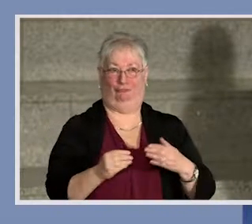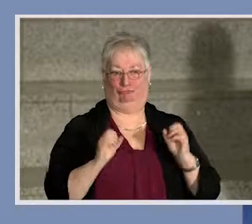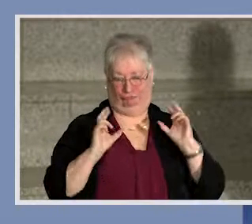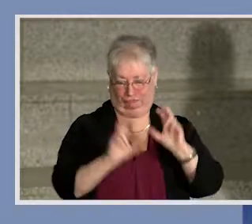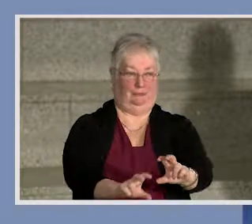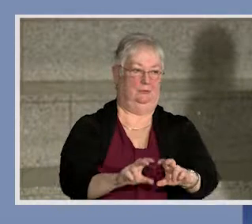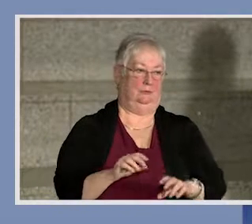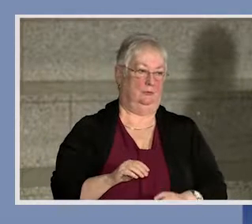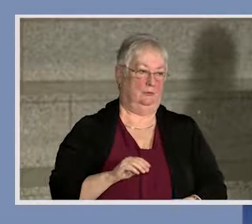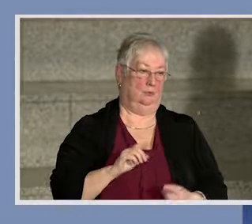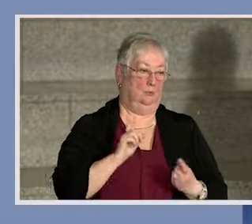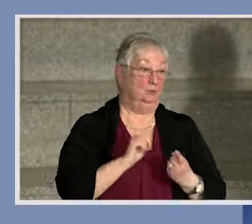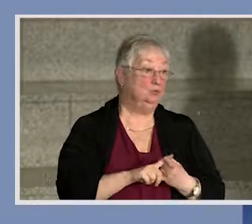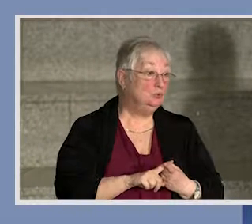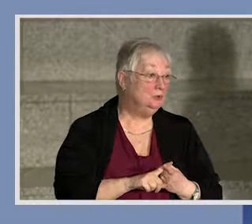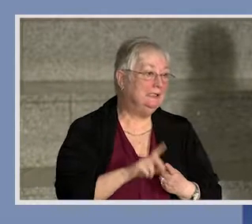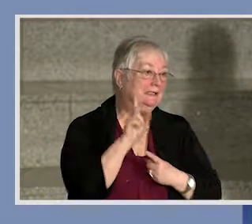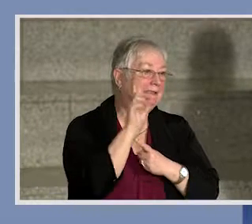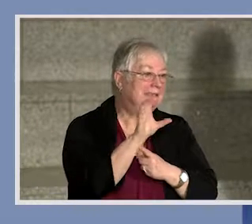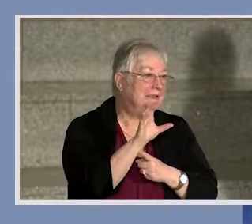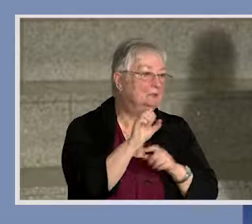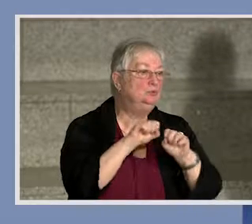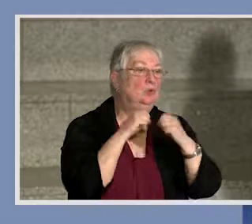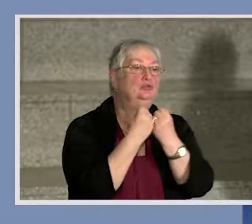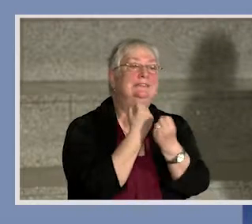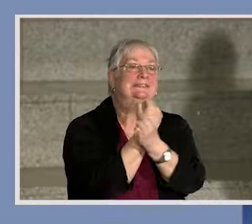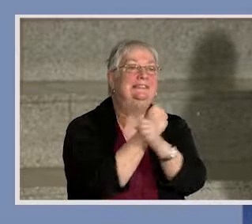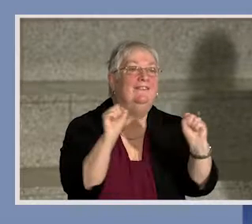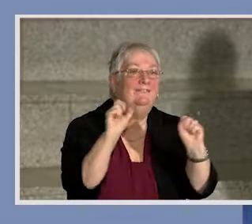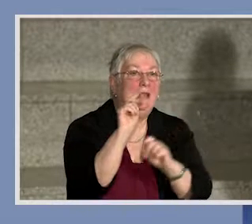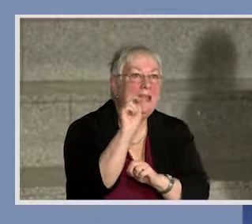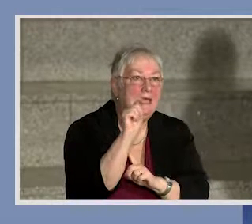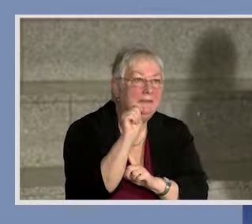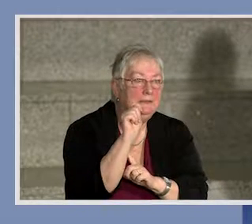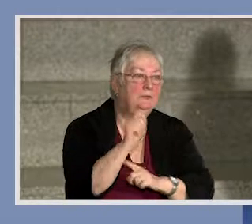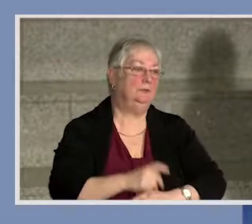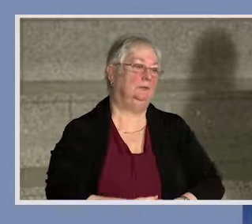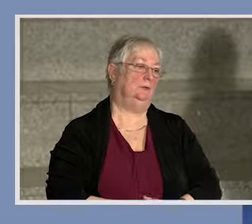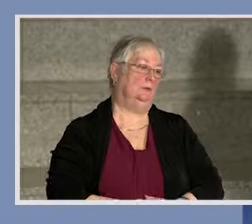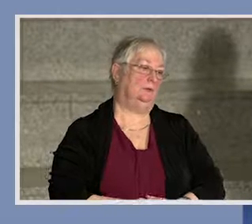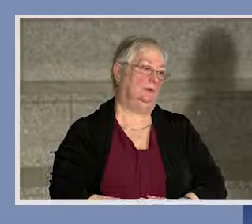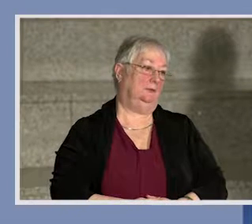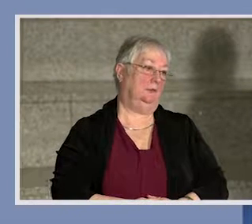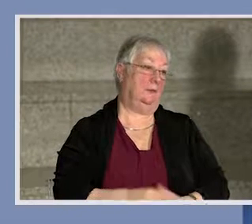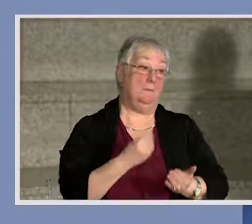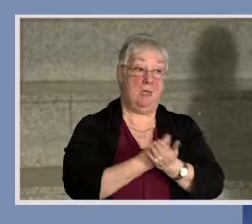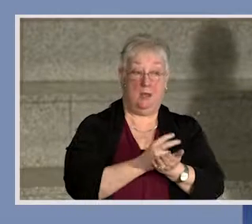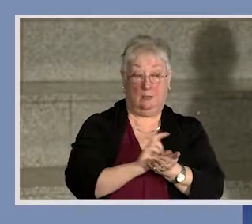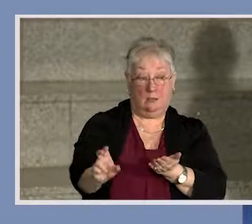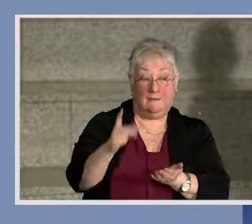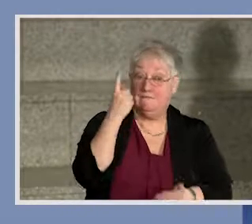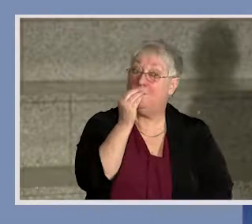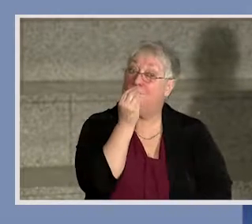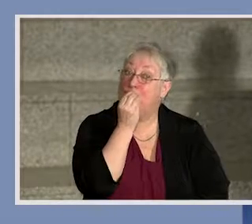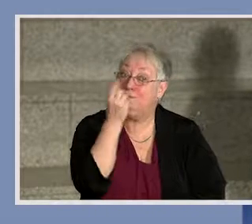THESE INVESTMENTS FUNDED FOOD FOR OUR SENIORS, EMERGENCY AND LONG-TERM HOUSING SOLUTIONS FOR THOSE WITHOUT A SAFE PLACE TO